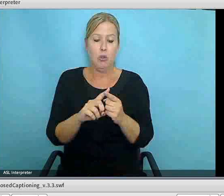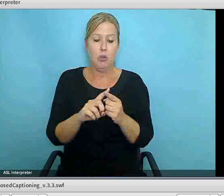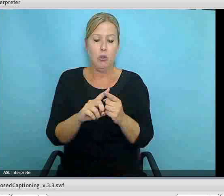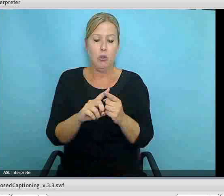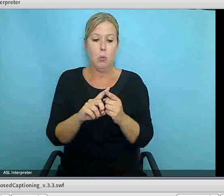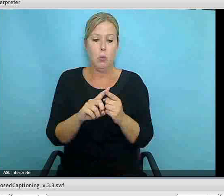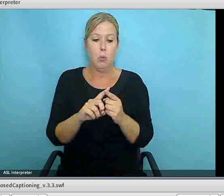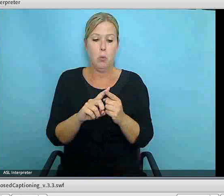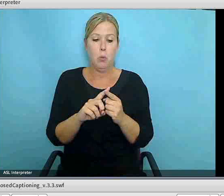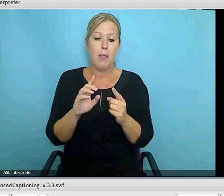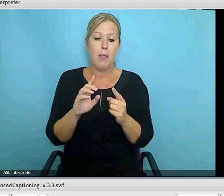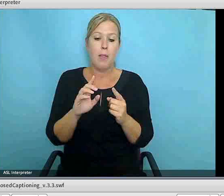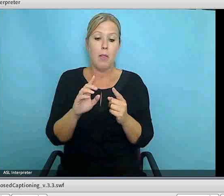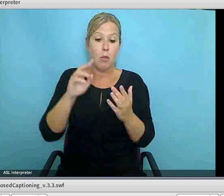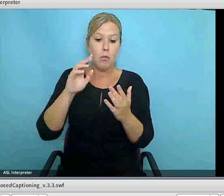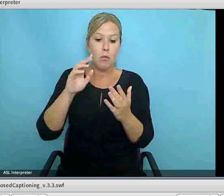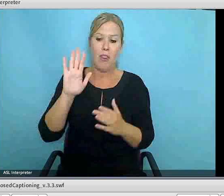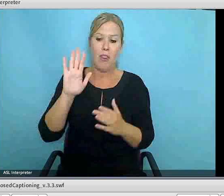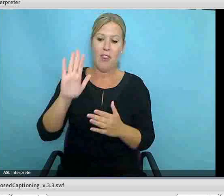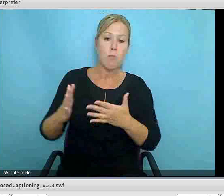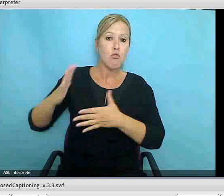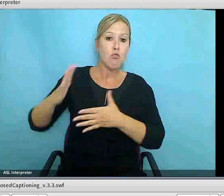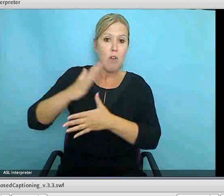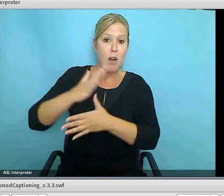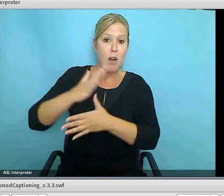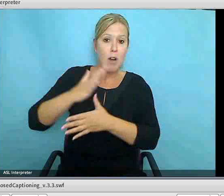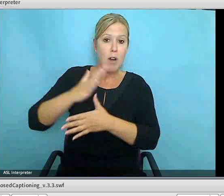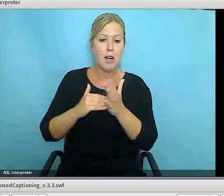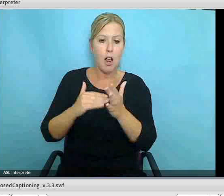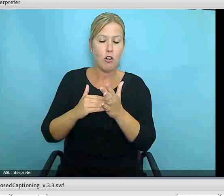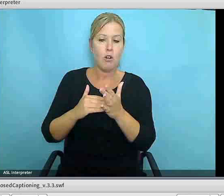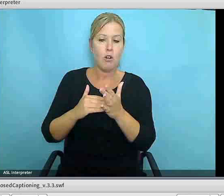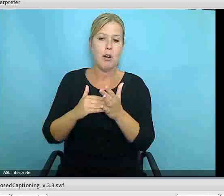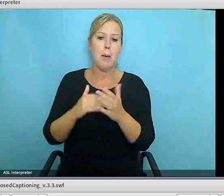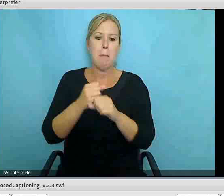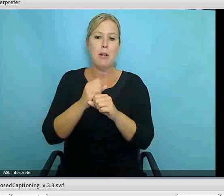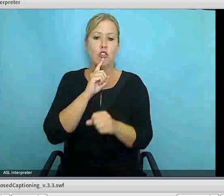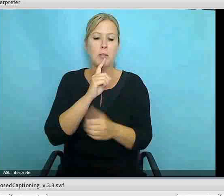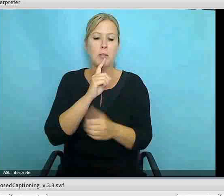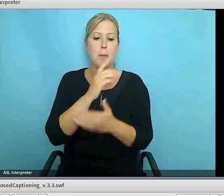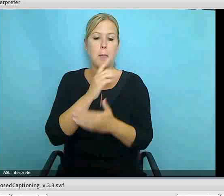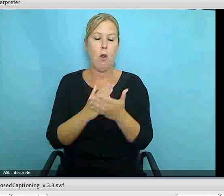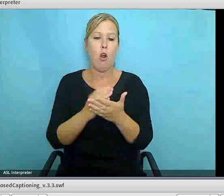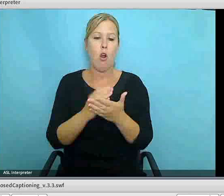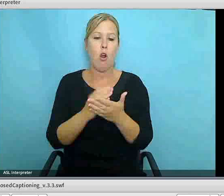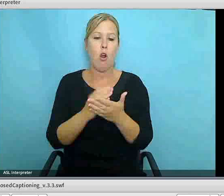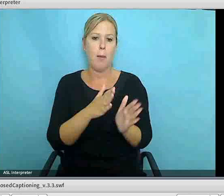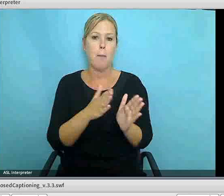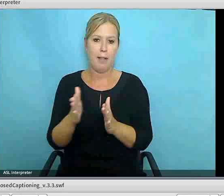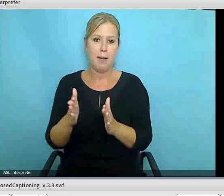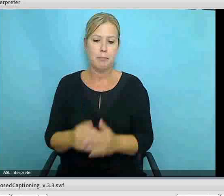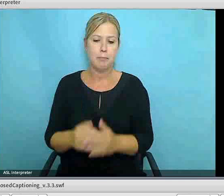The other thing they should think about is, you know, are they currently having some difficulty